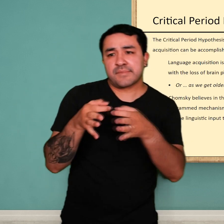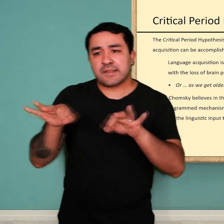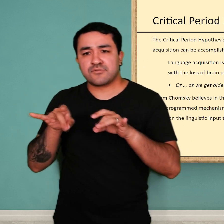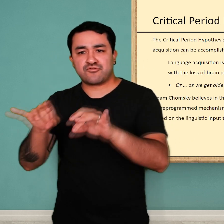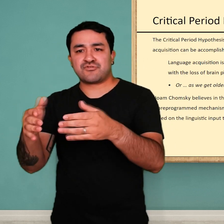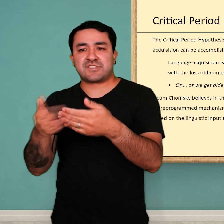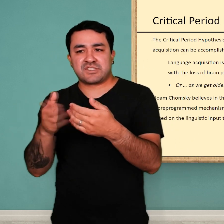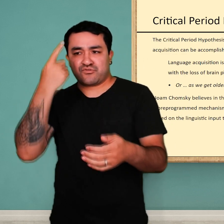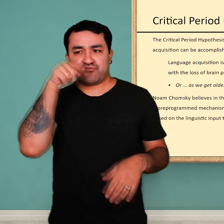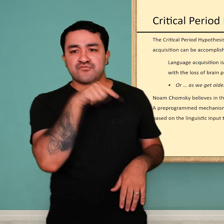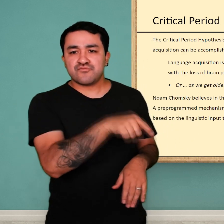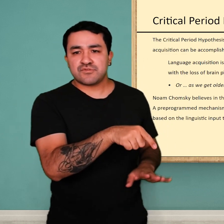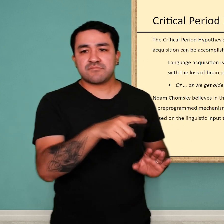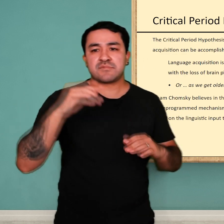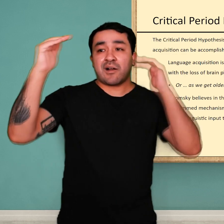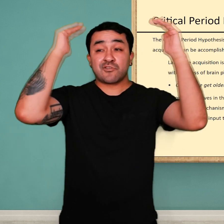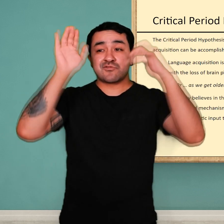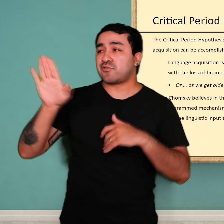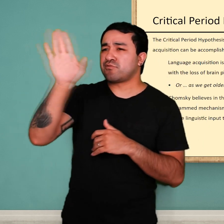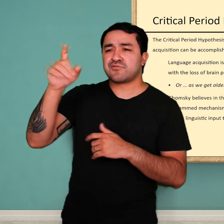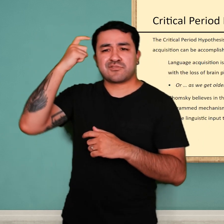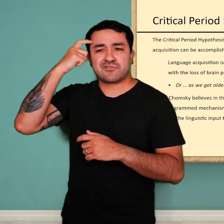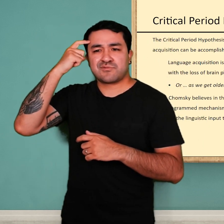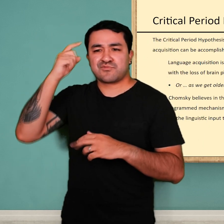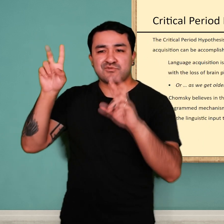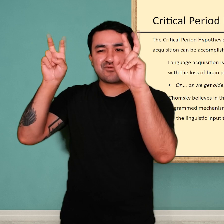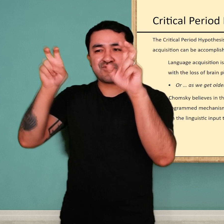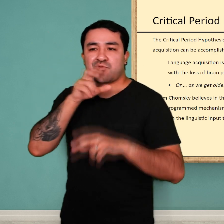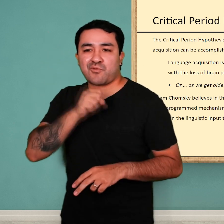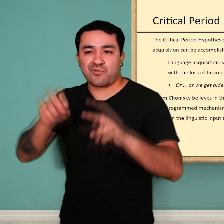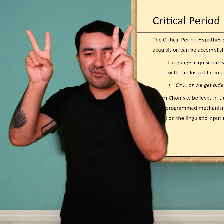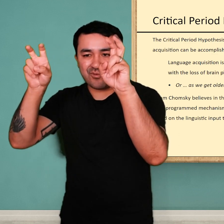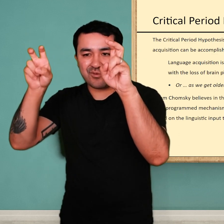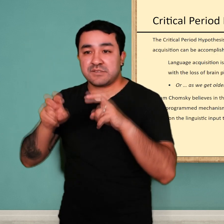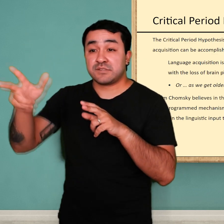It is unclear when this window begins and ends, but there is agreement that it closes